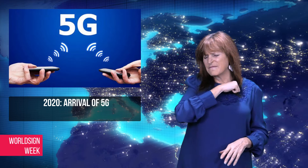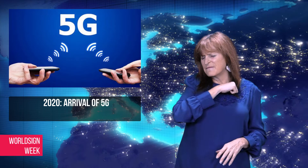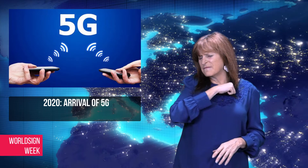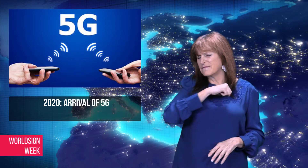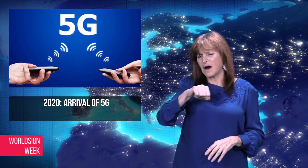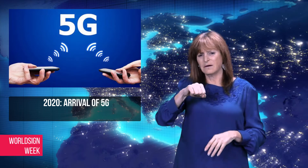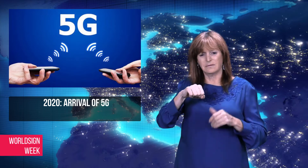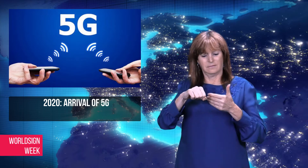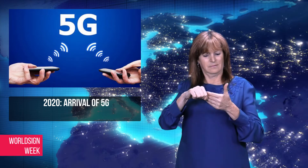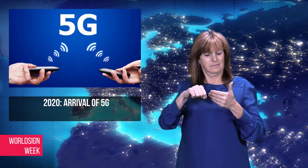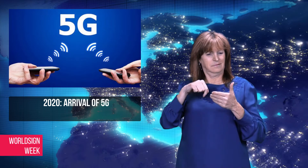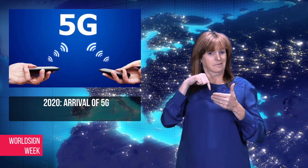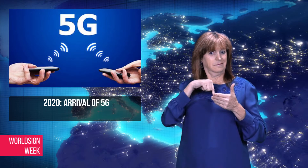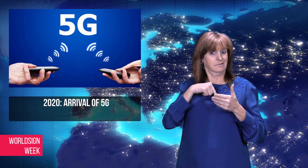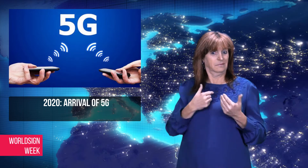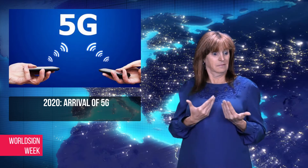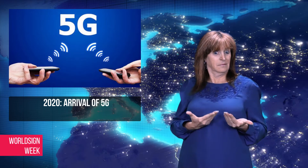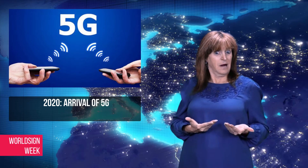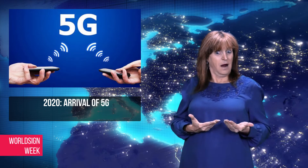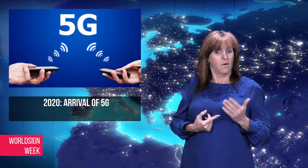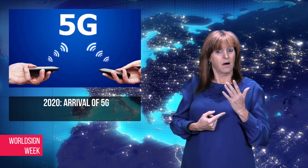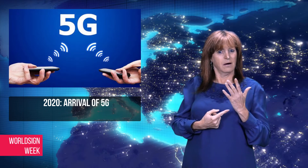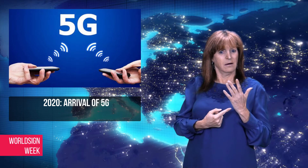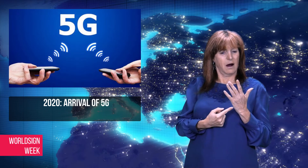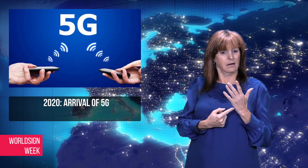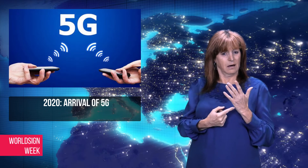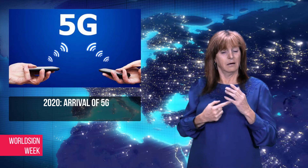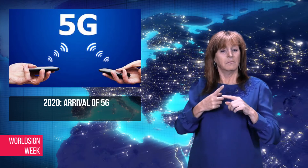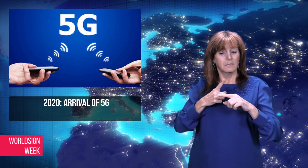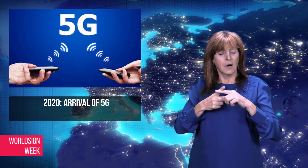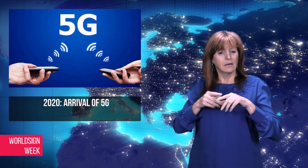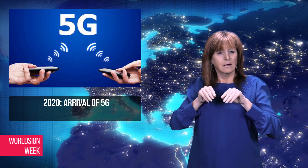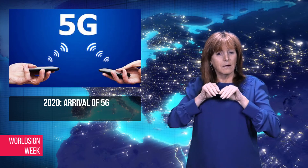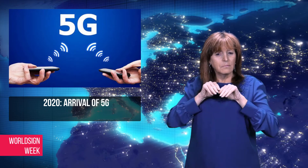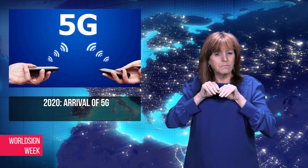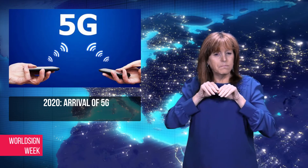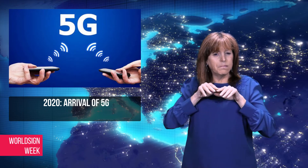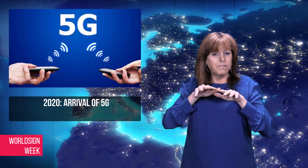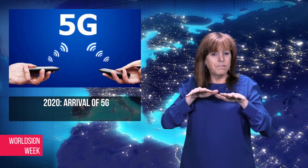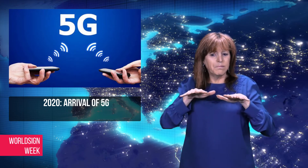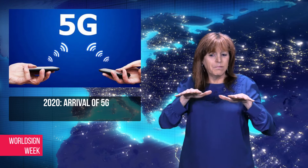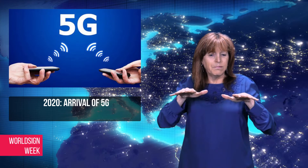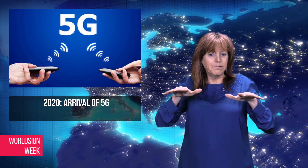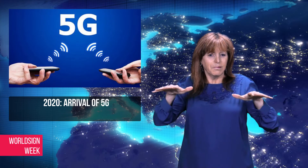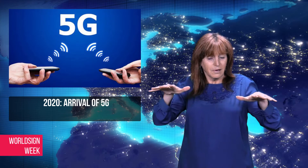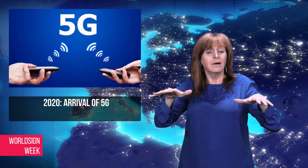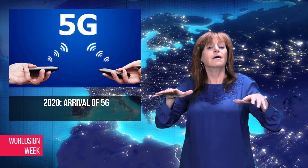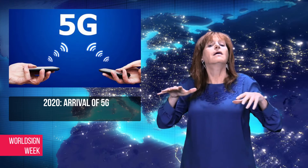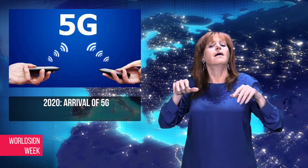This technology is at least twenty times faster than